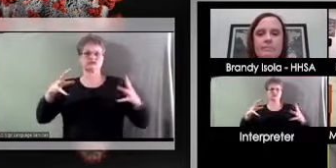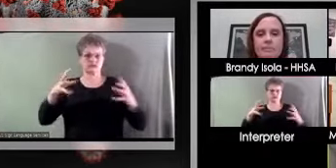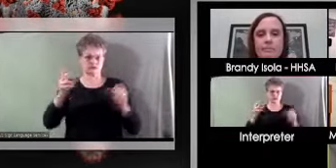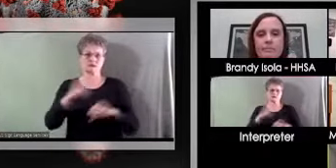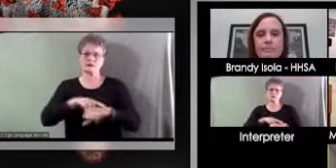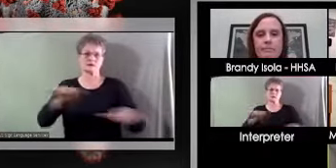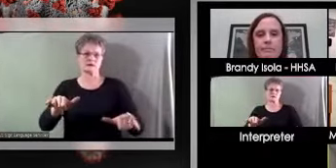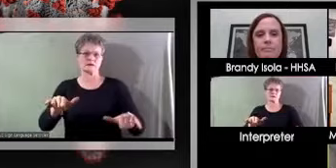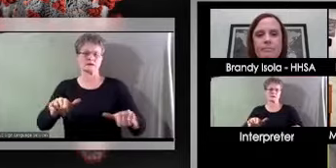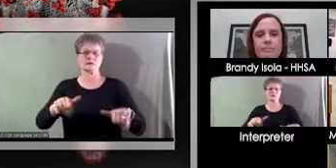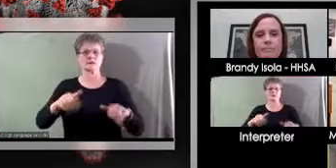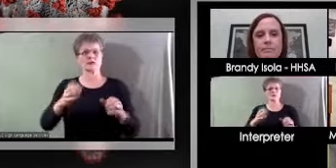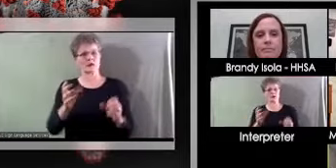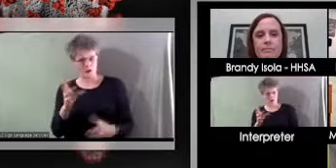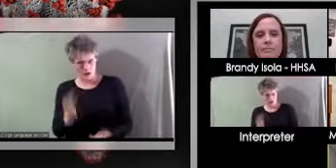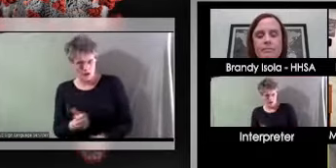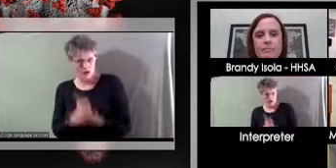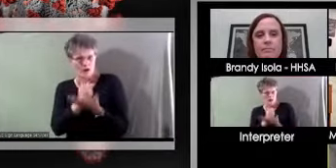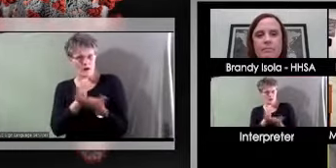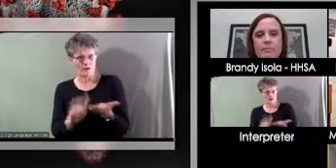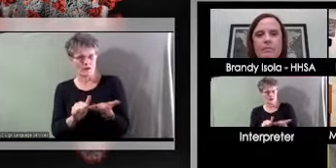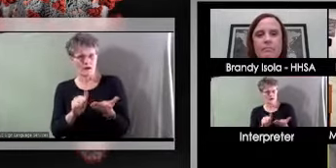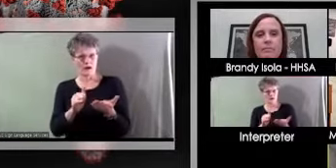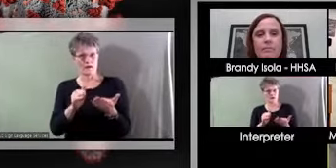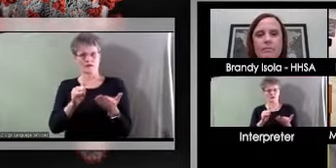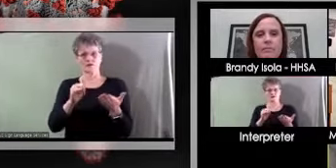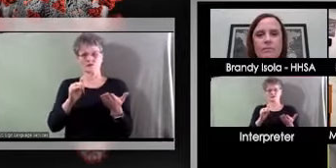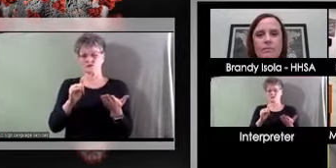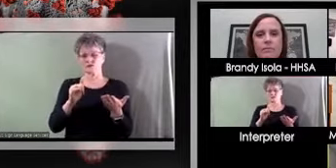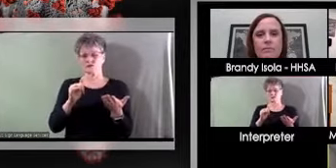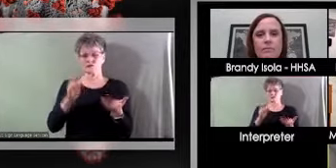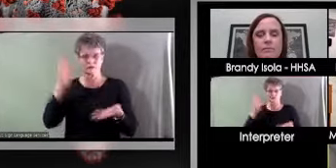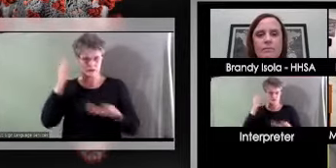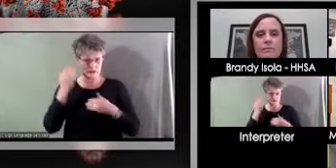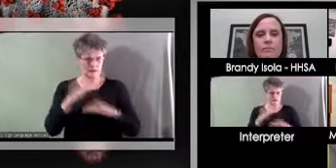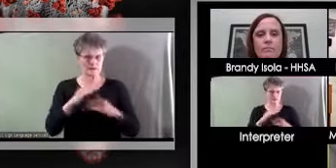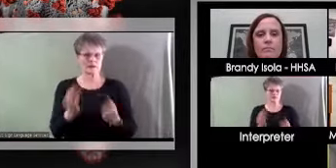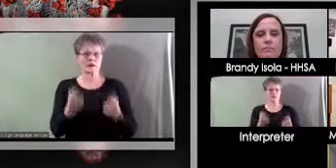to see that that trend continue. So we like that i think we're going to get